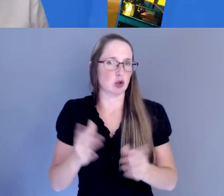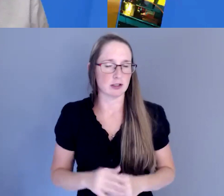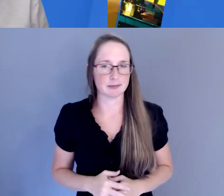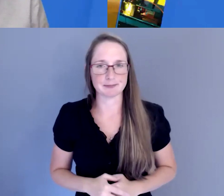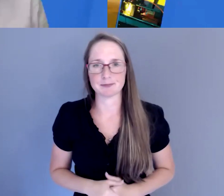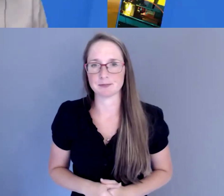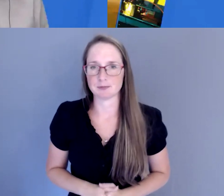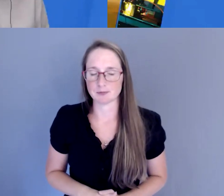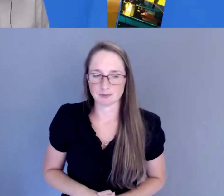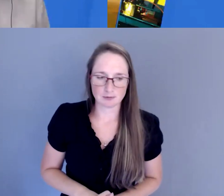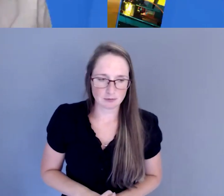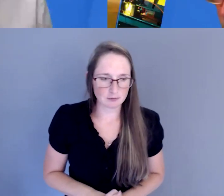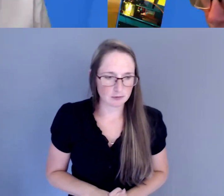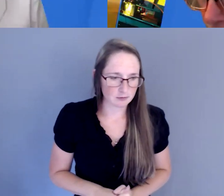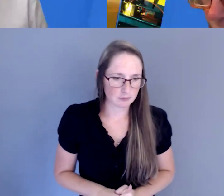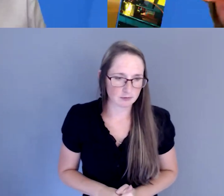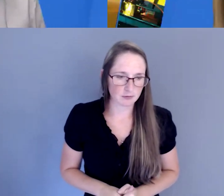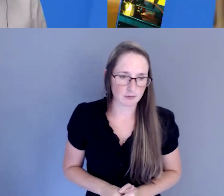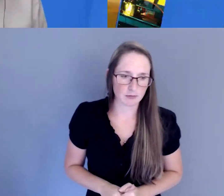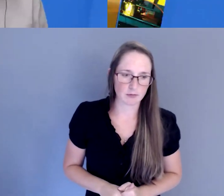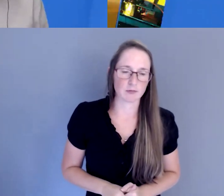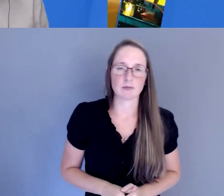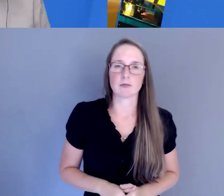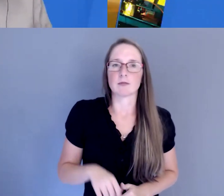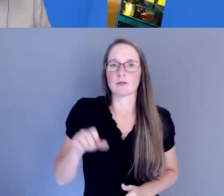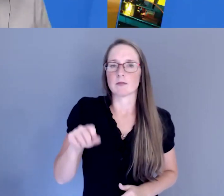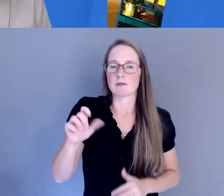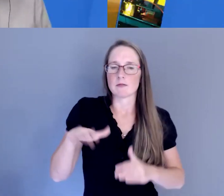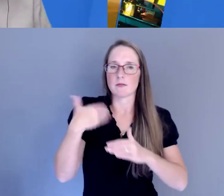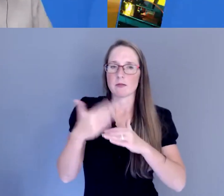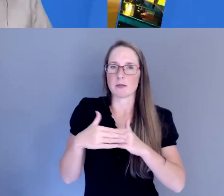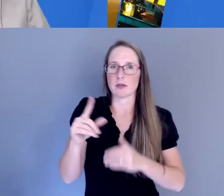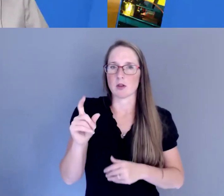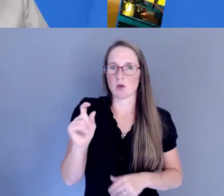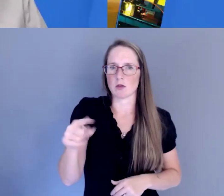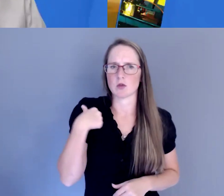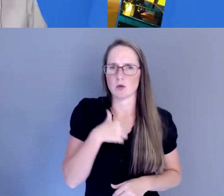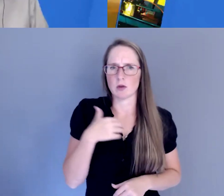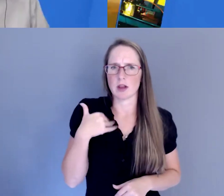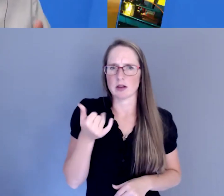Jeremy Leffler: Great. Thank you. The next question, we had a couple of these regarding